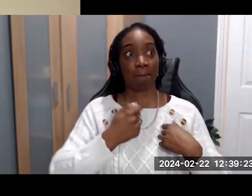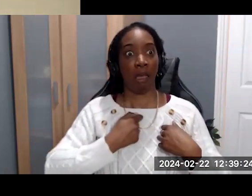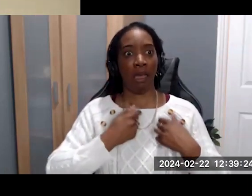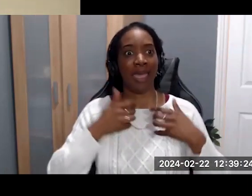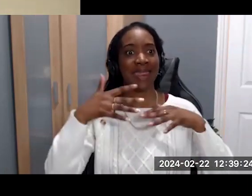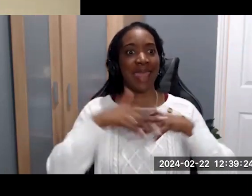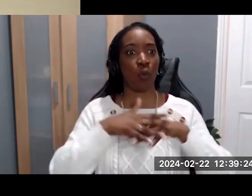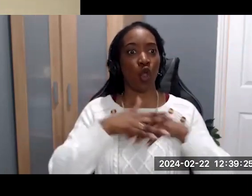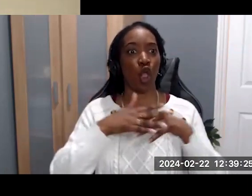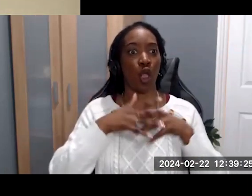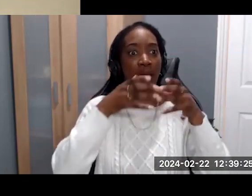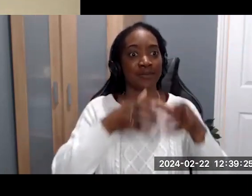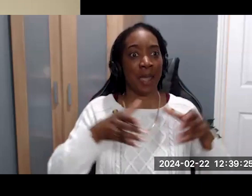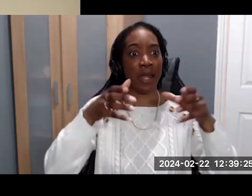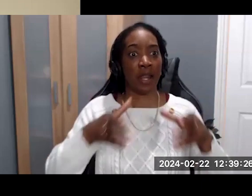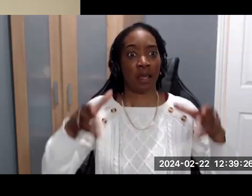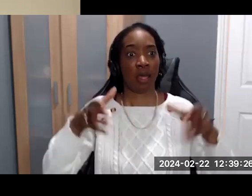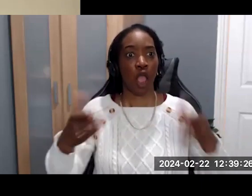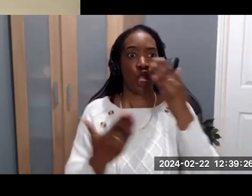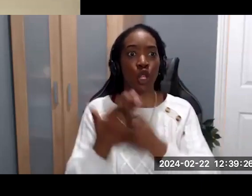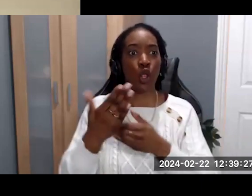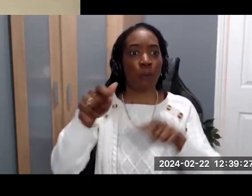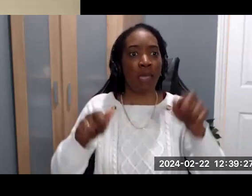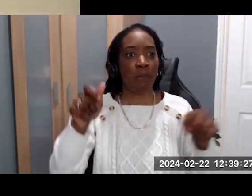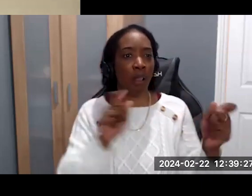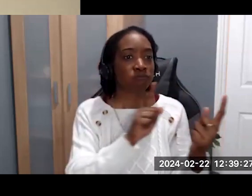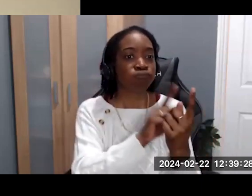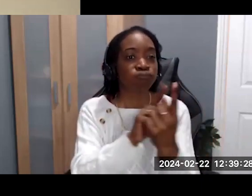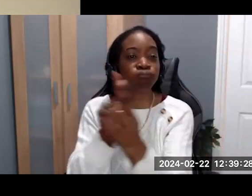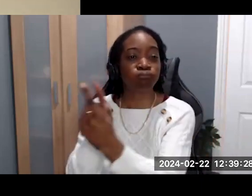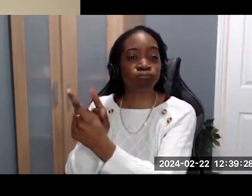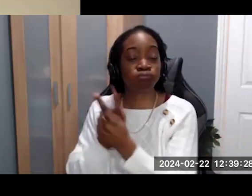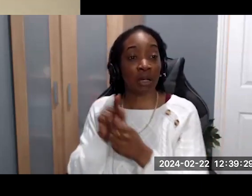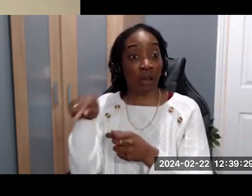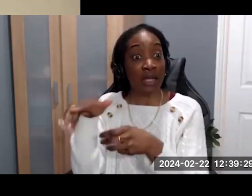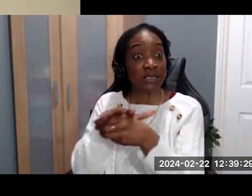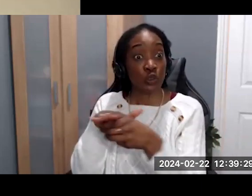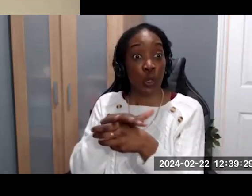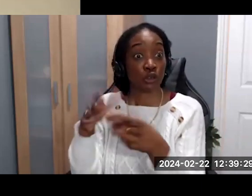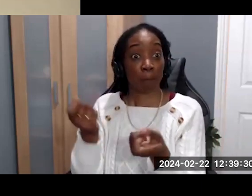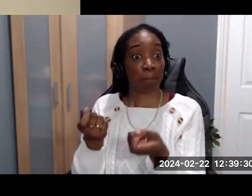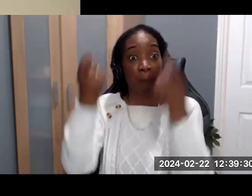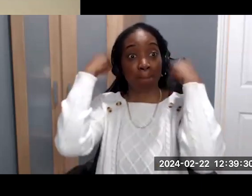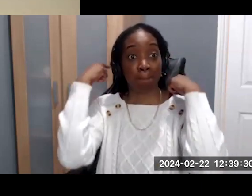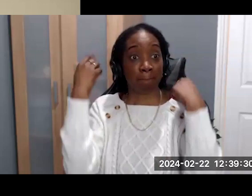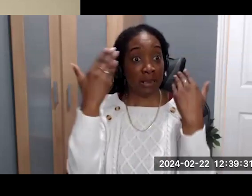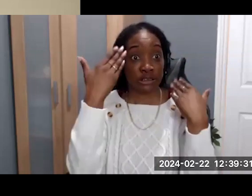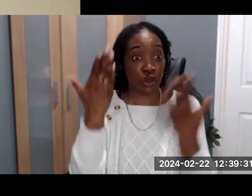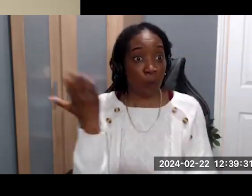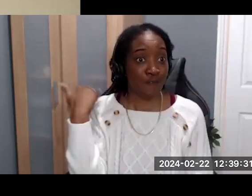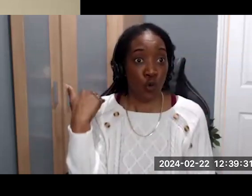meet new people and get in touch with situations that I did not know about before but which I felt